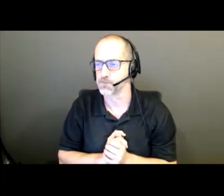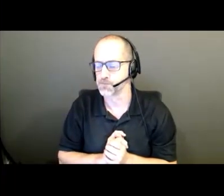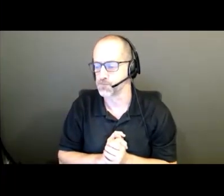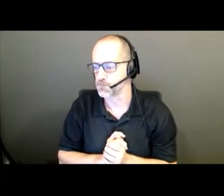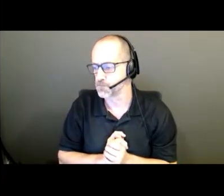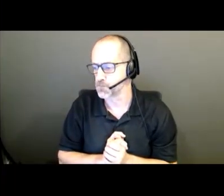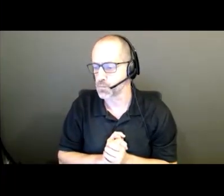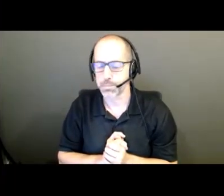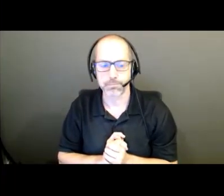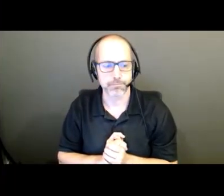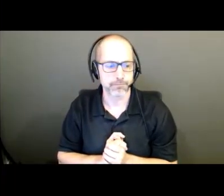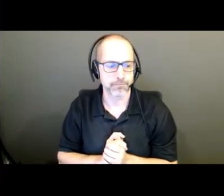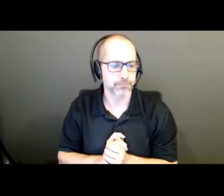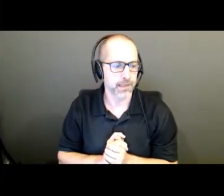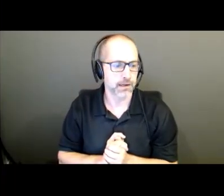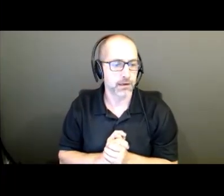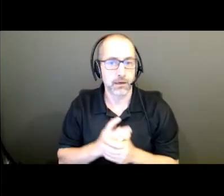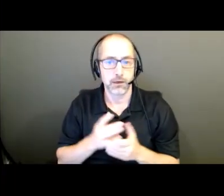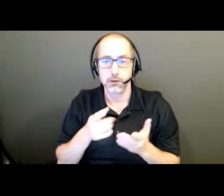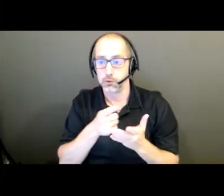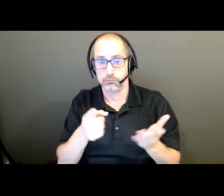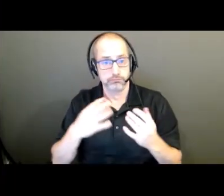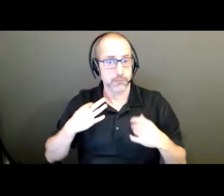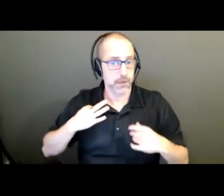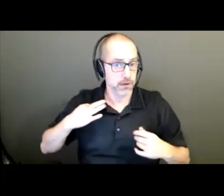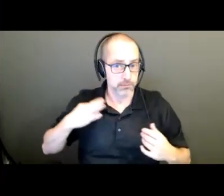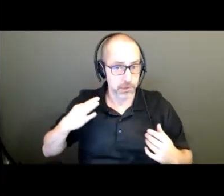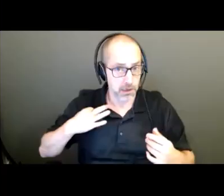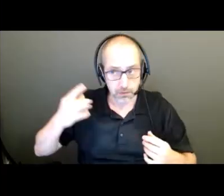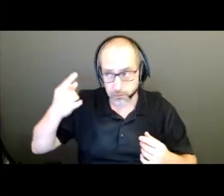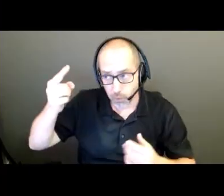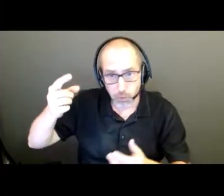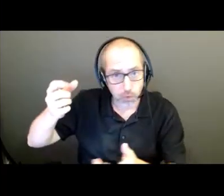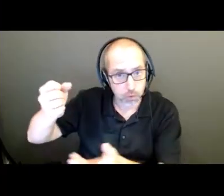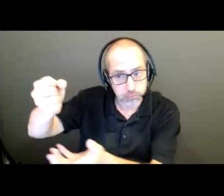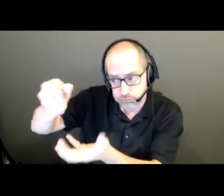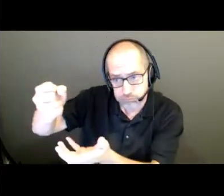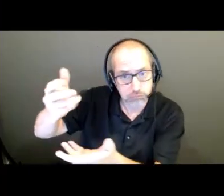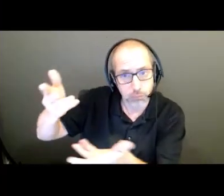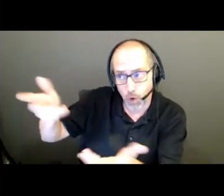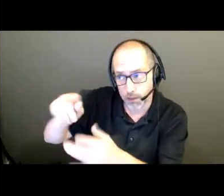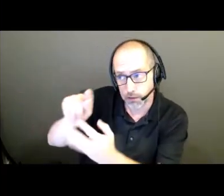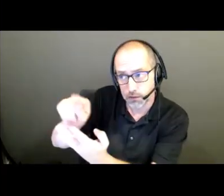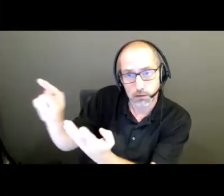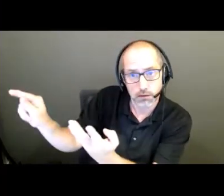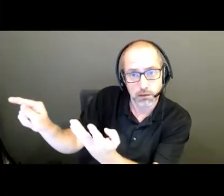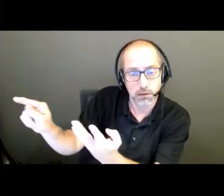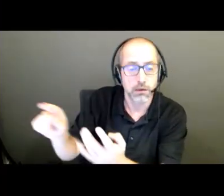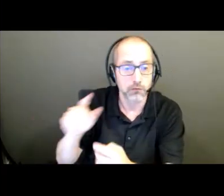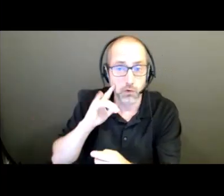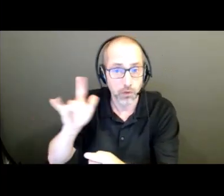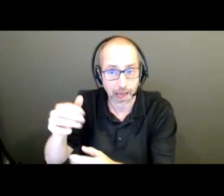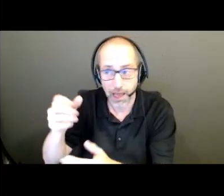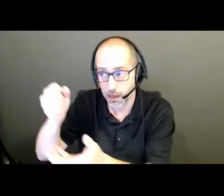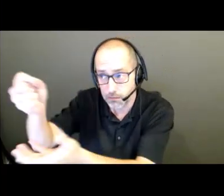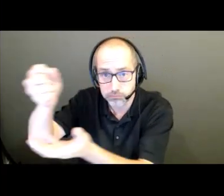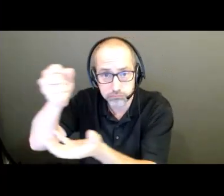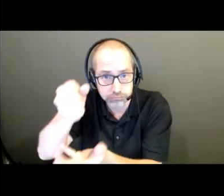What can you apply for? To apply for this funding opportunity, you must have received an official invitation